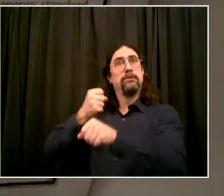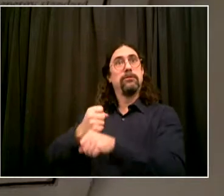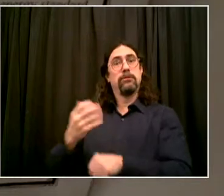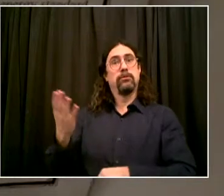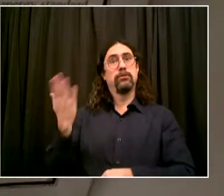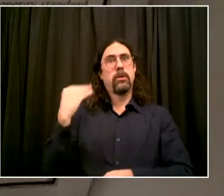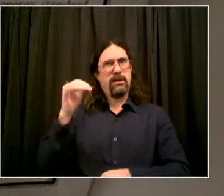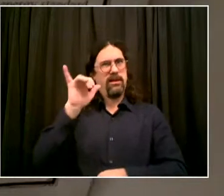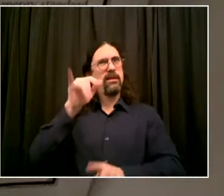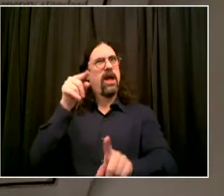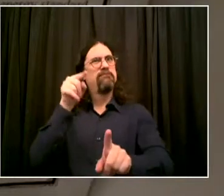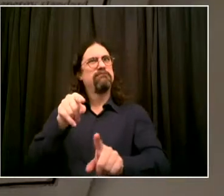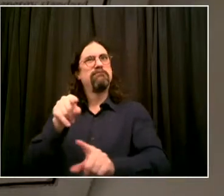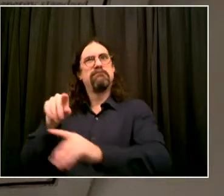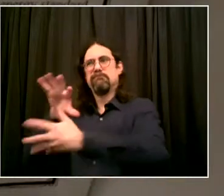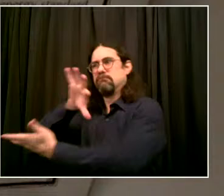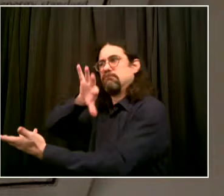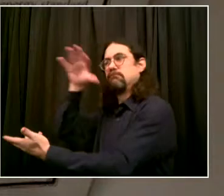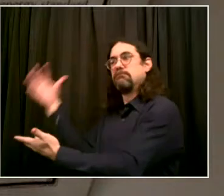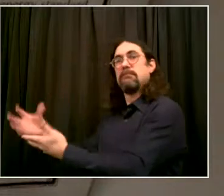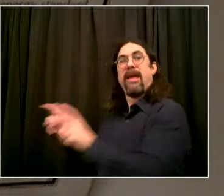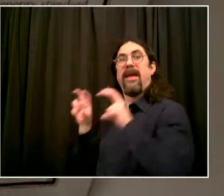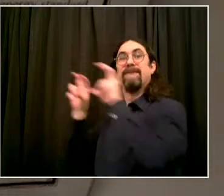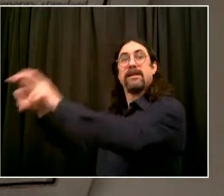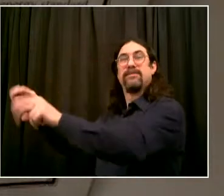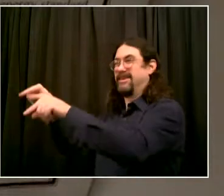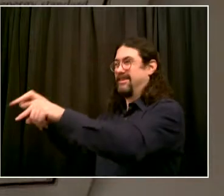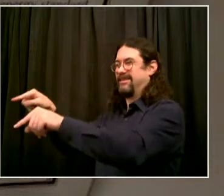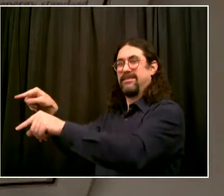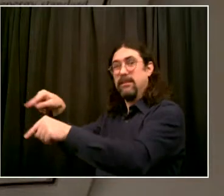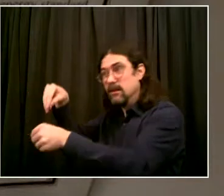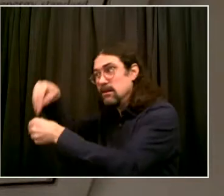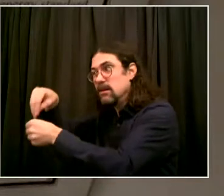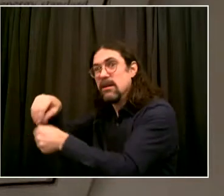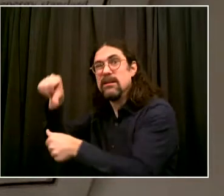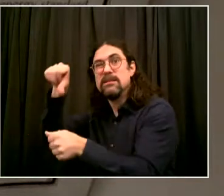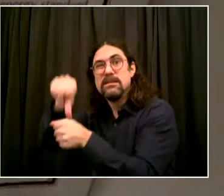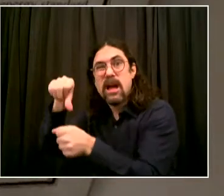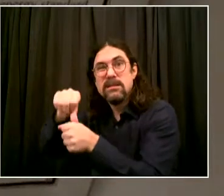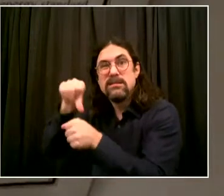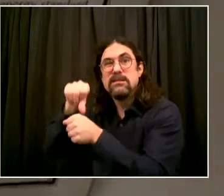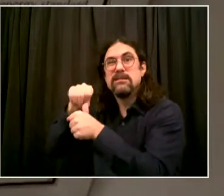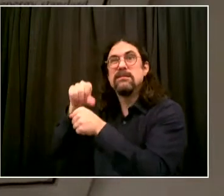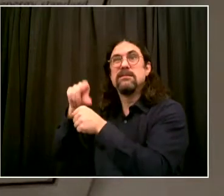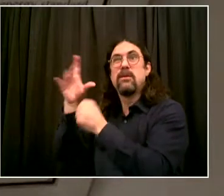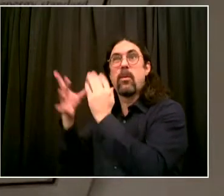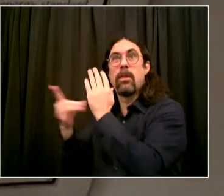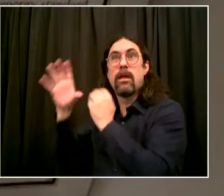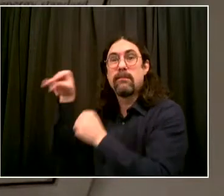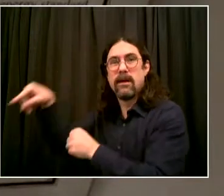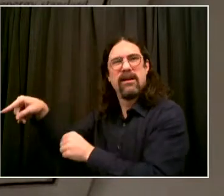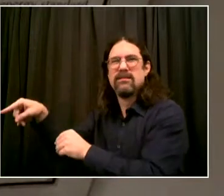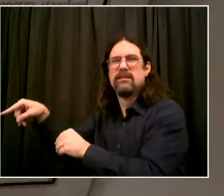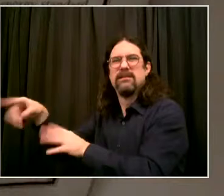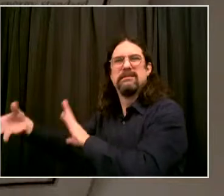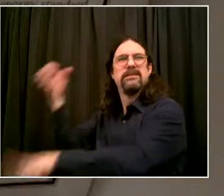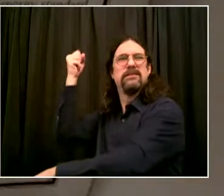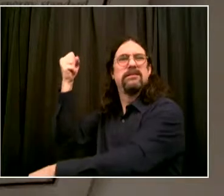A DEDEACDE AGO WE DIDN'T ANTICIPATE DAYS LIKE TODAY.